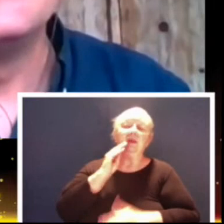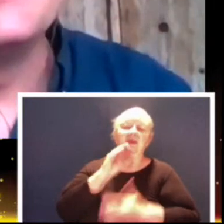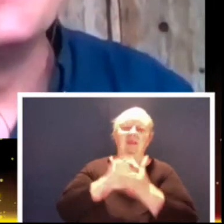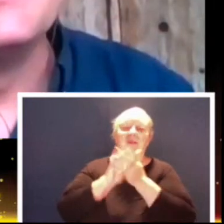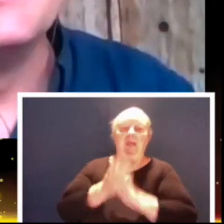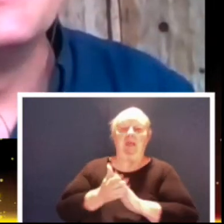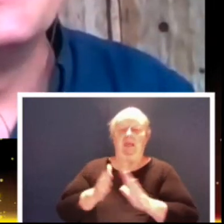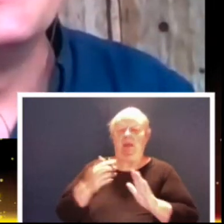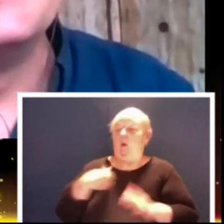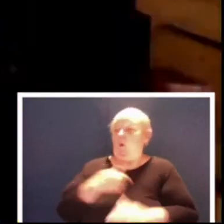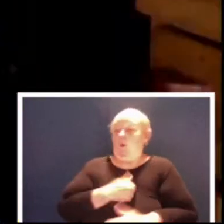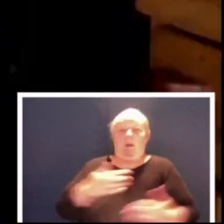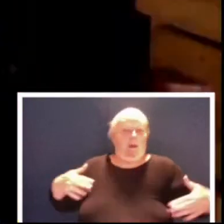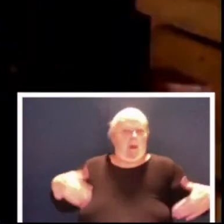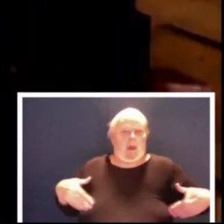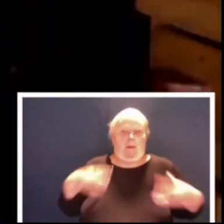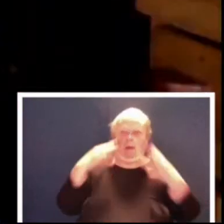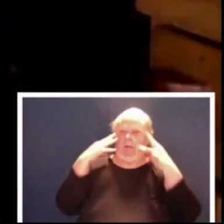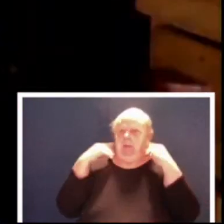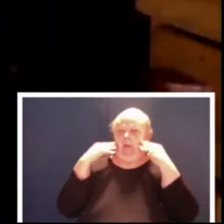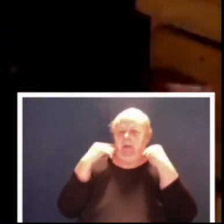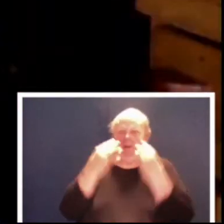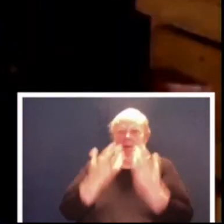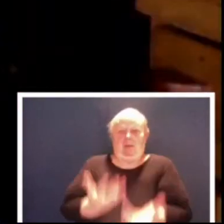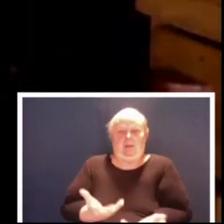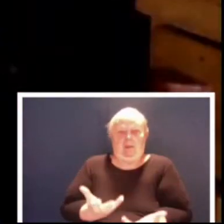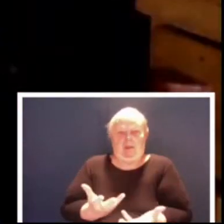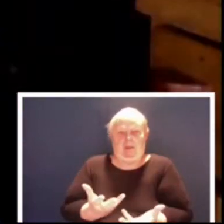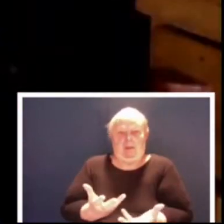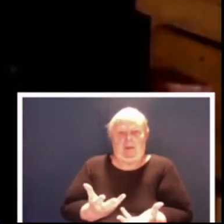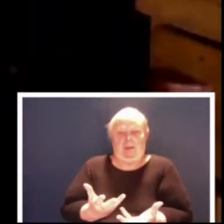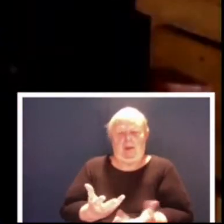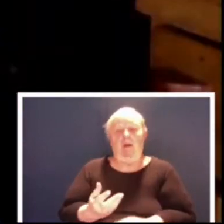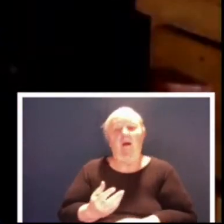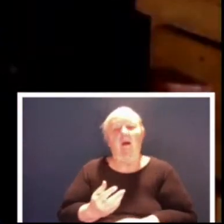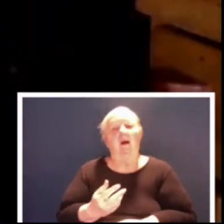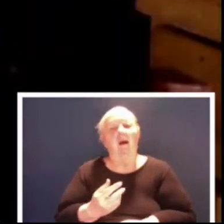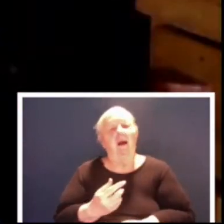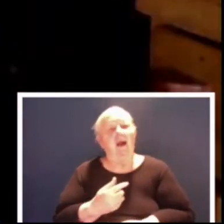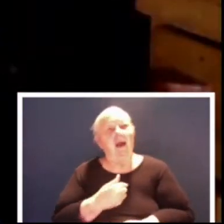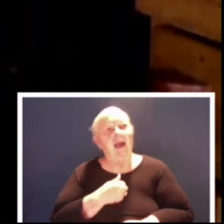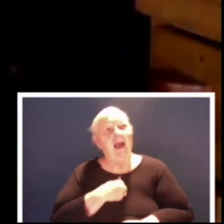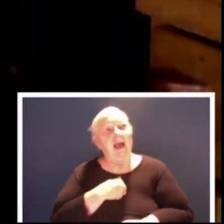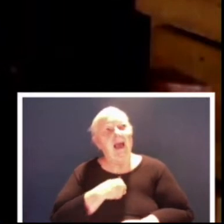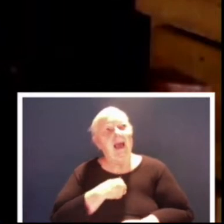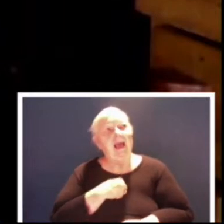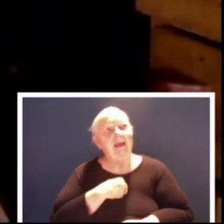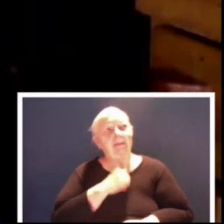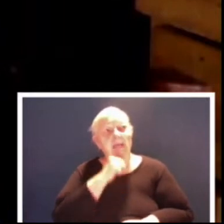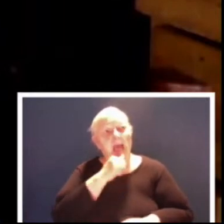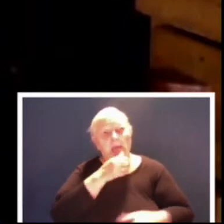I would, it's funny, I wouldn't say I'm an expert of peace because it's something that is unnameable